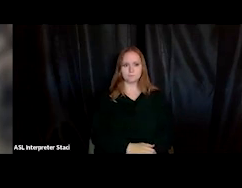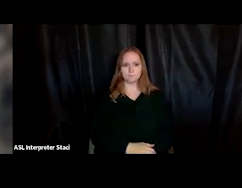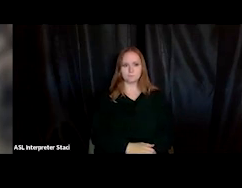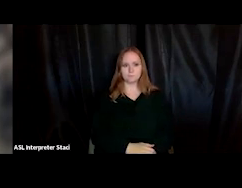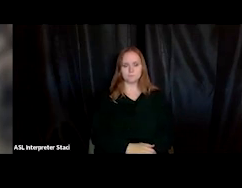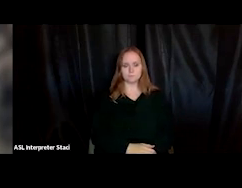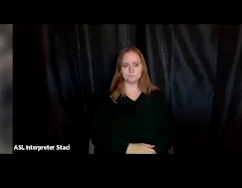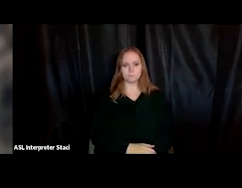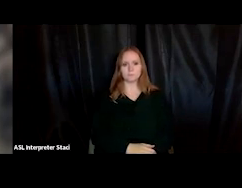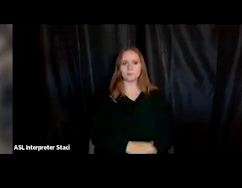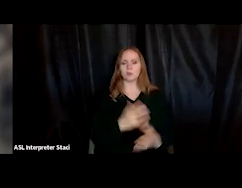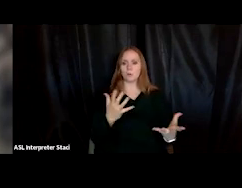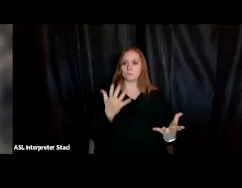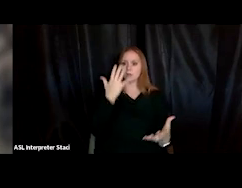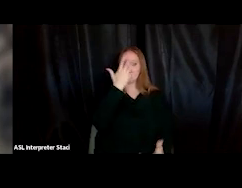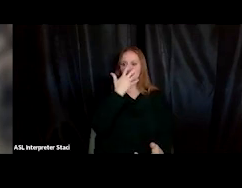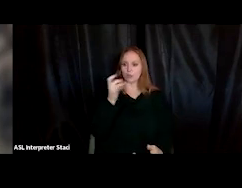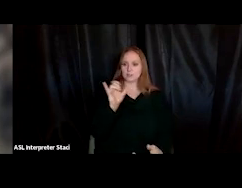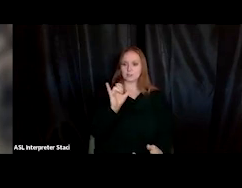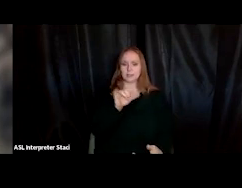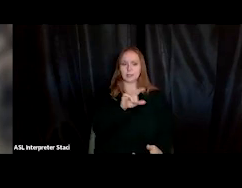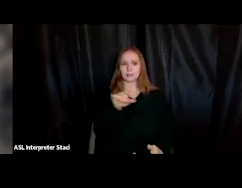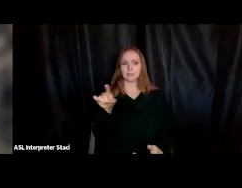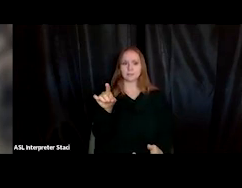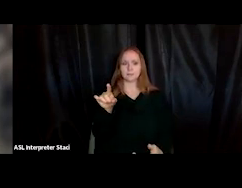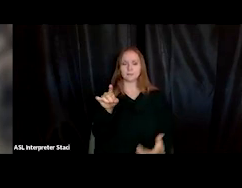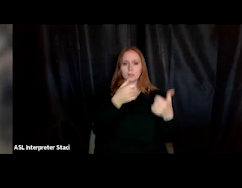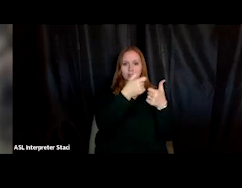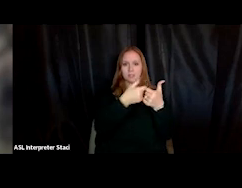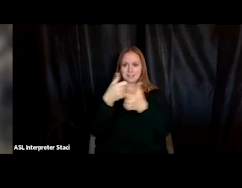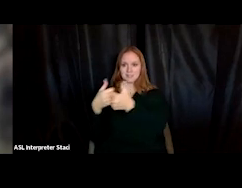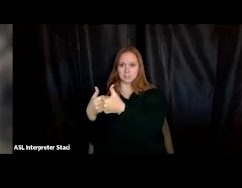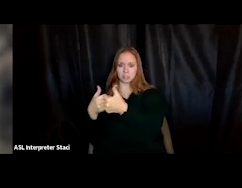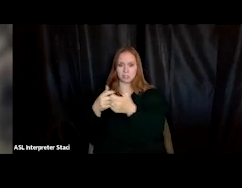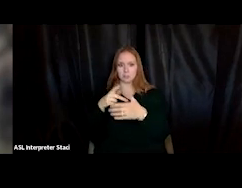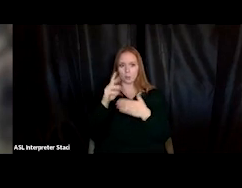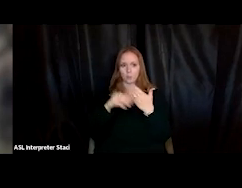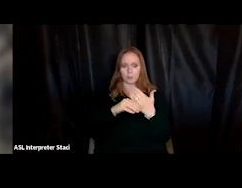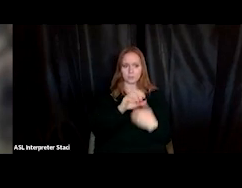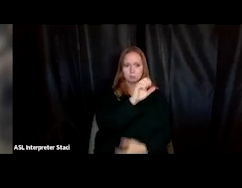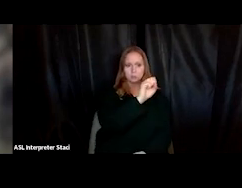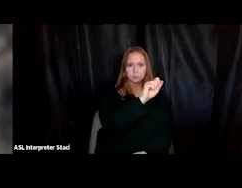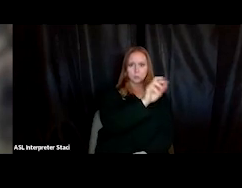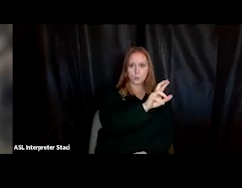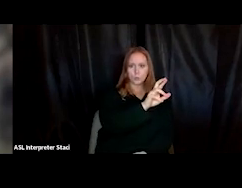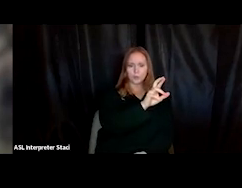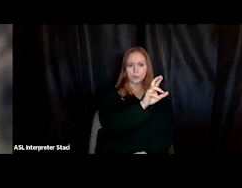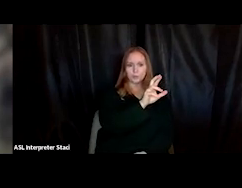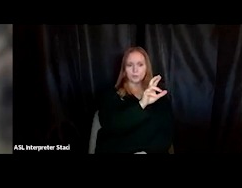And so what it looks like. As far as each particular program, SOAR, again is, we help identify those